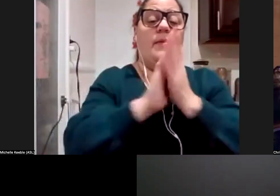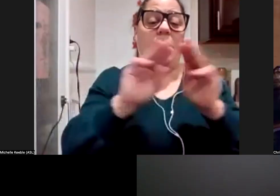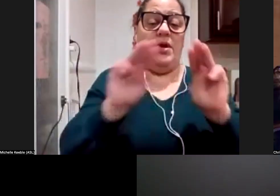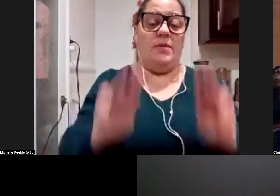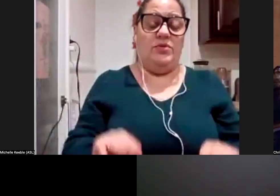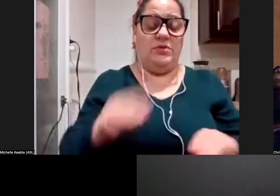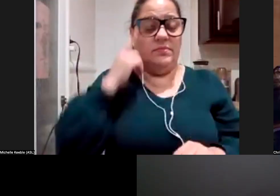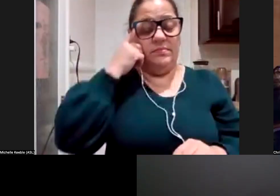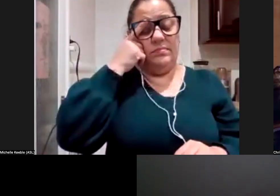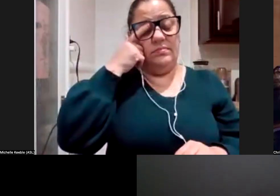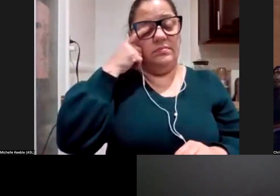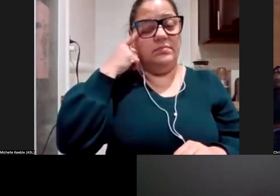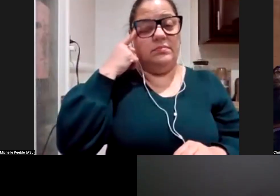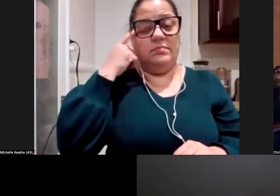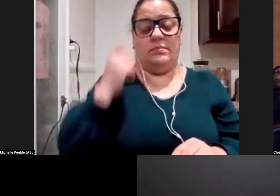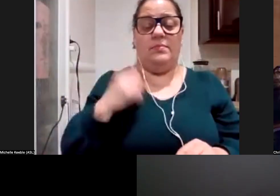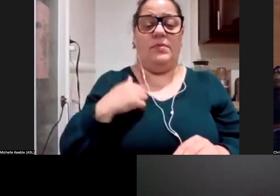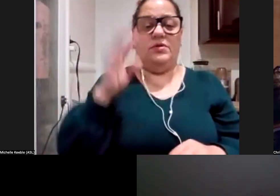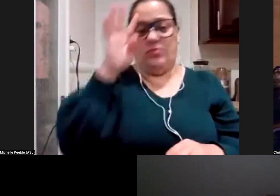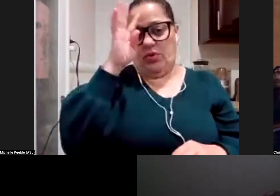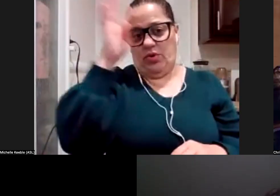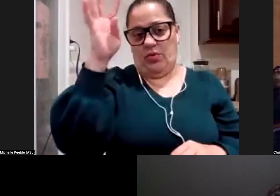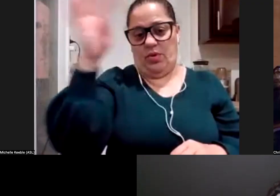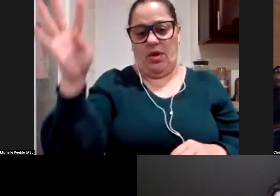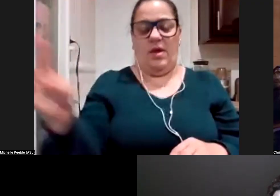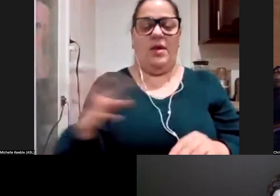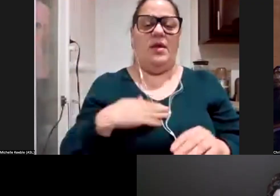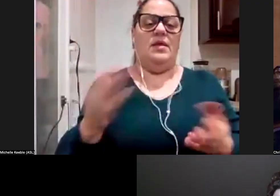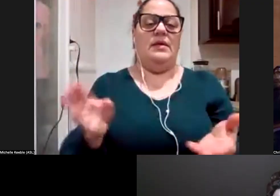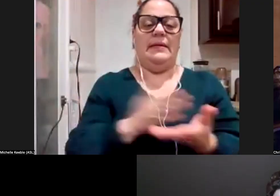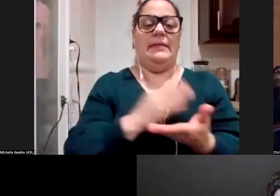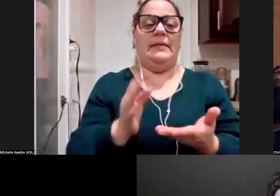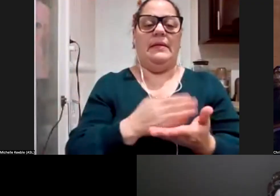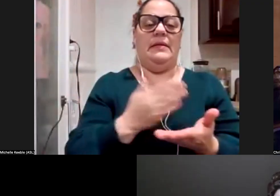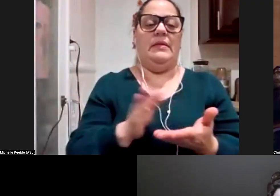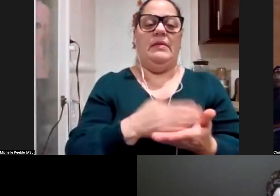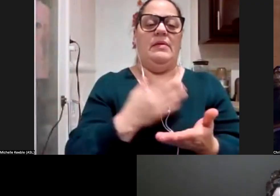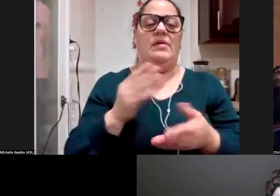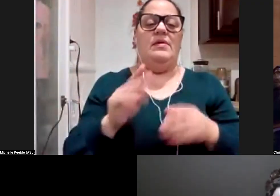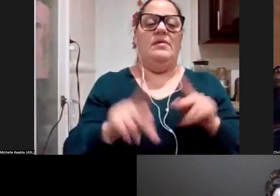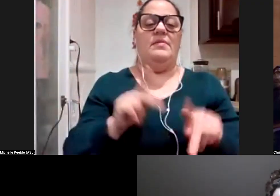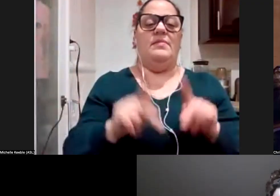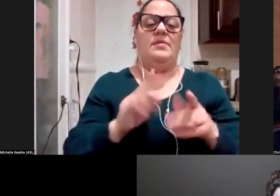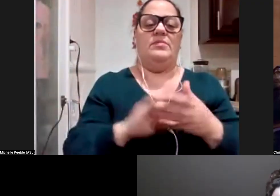um because we're going to create essentially a catalog of people's stories and you know they